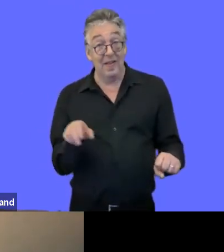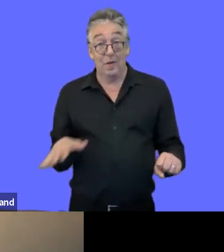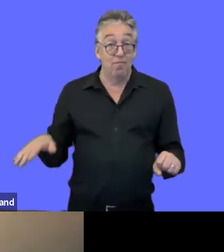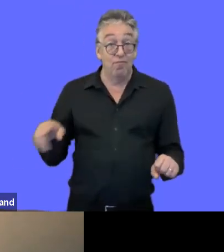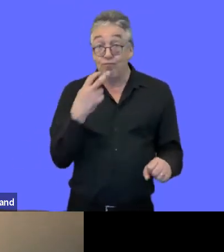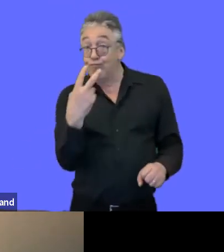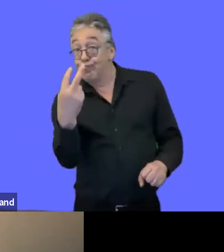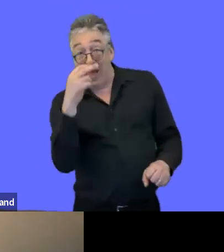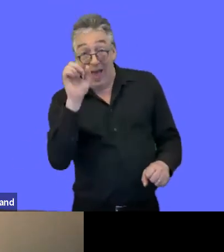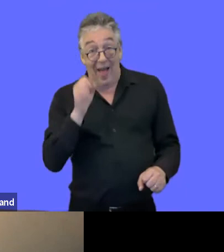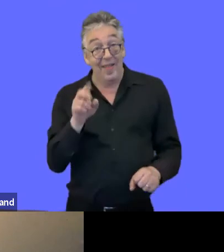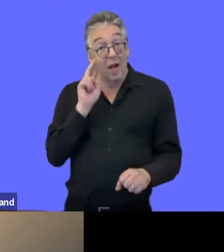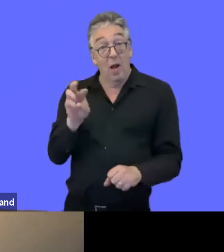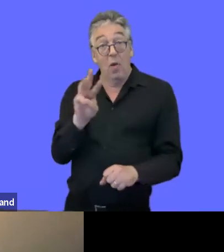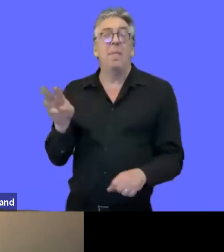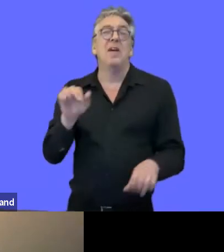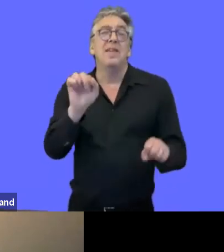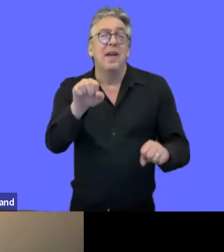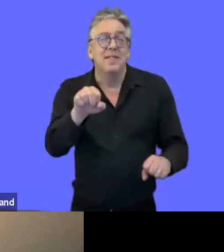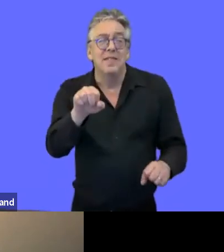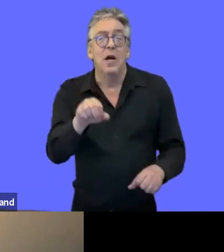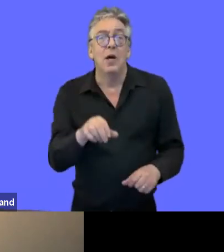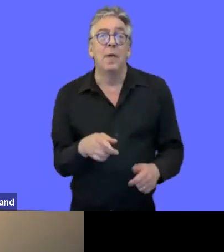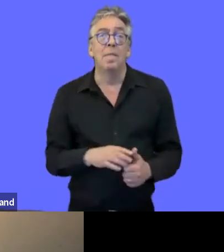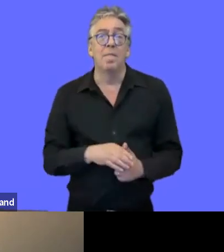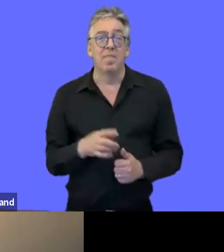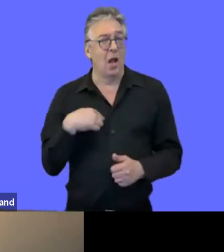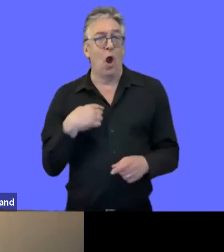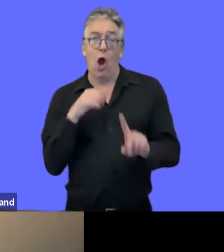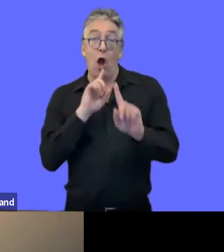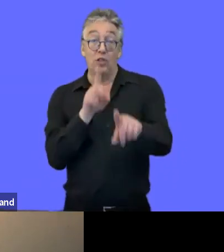And concerning the questions, I can maybe read them but also,